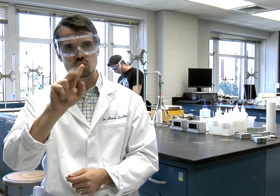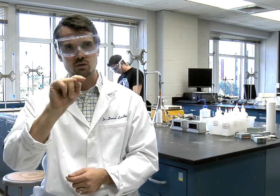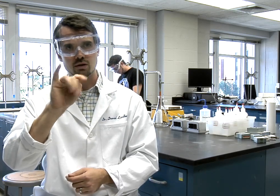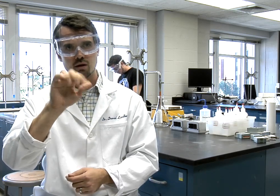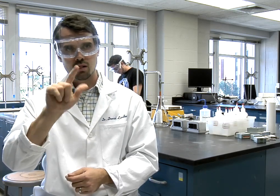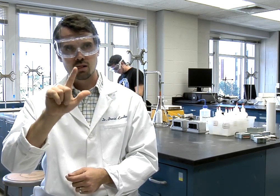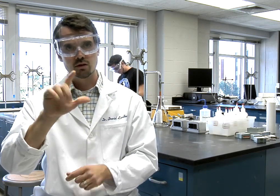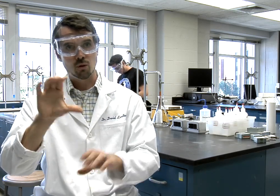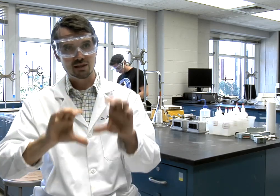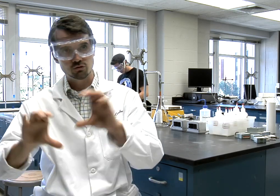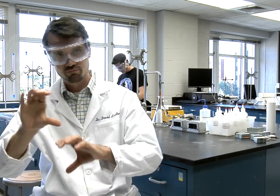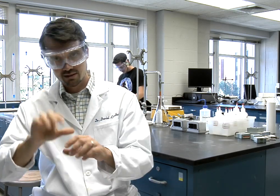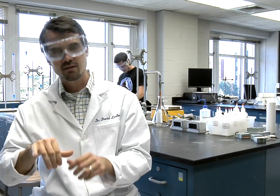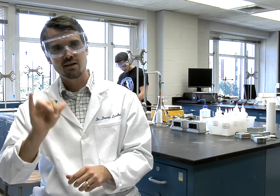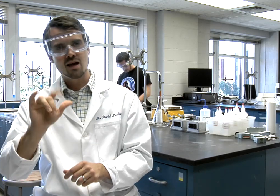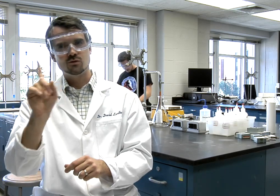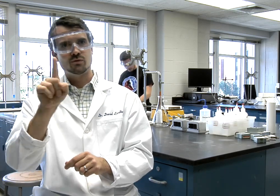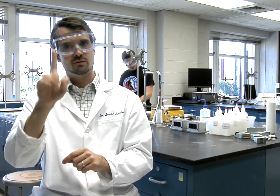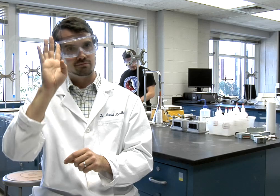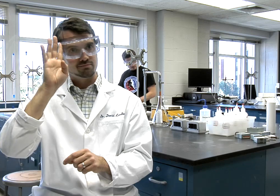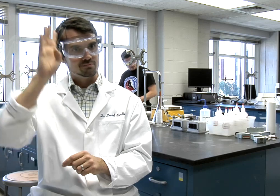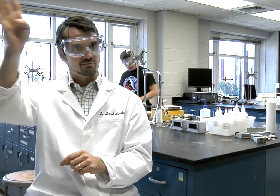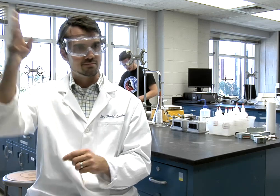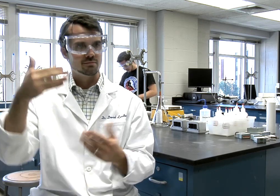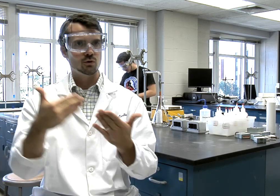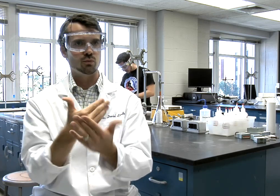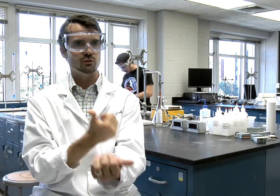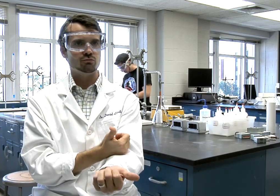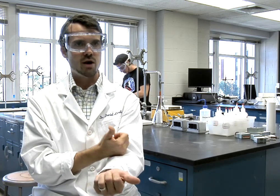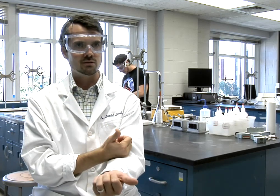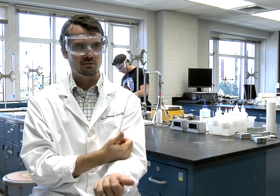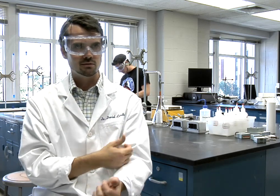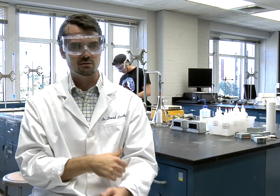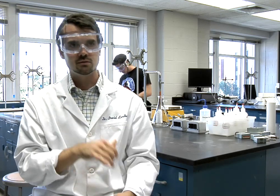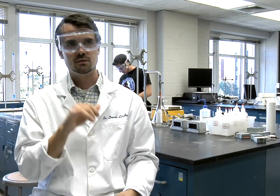where one can develop novel drugs.